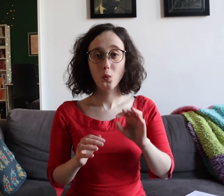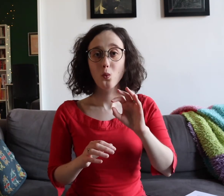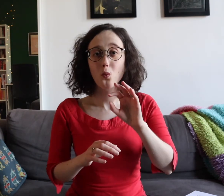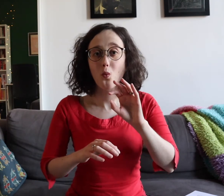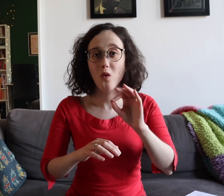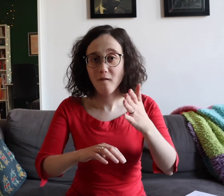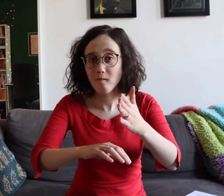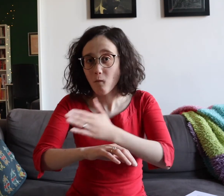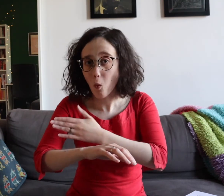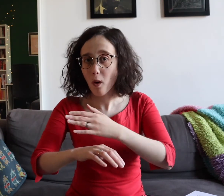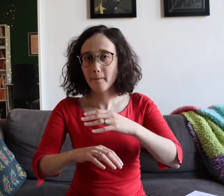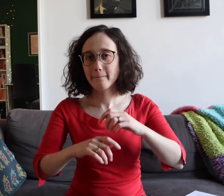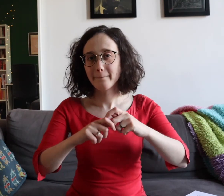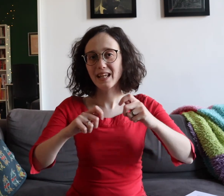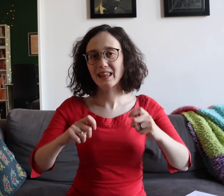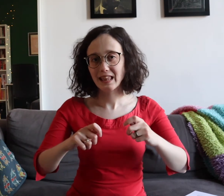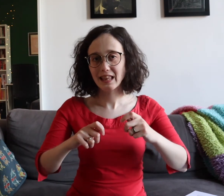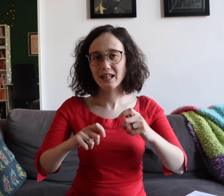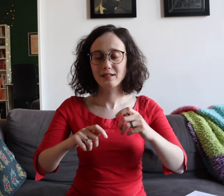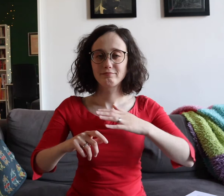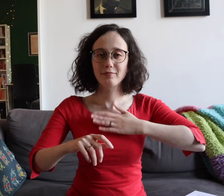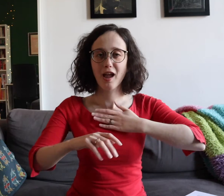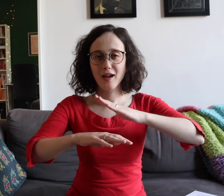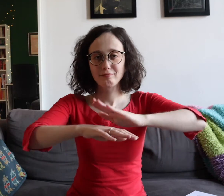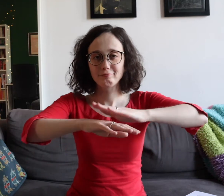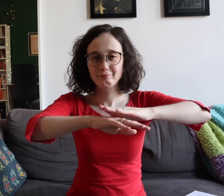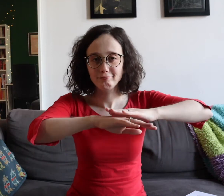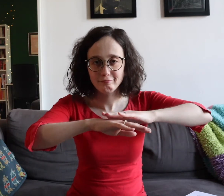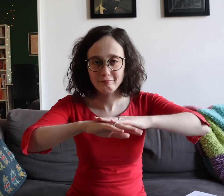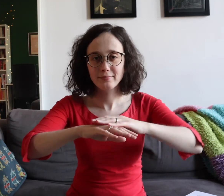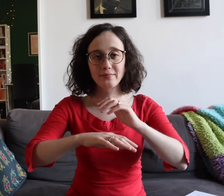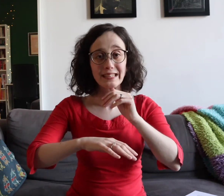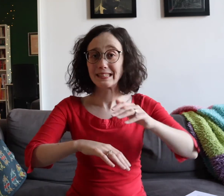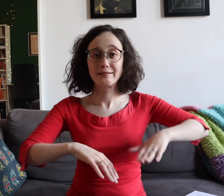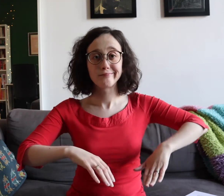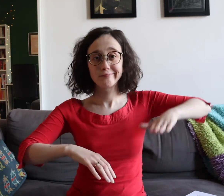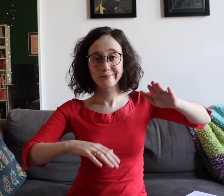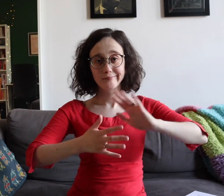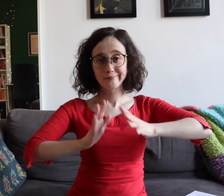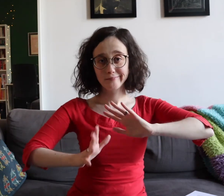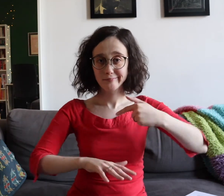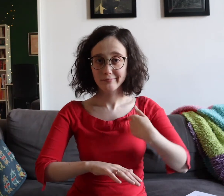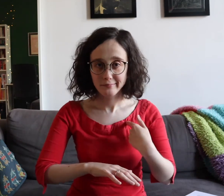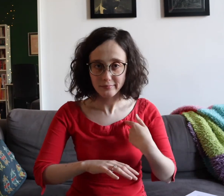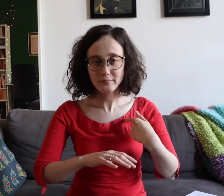Before I get started, I'd like to notify you that I wasn't raised in VGT.